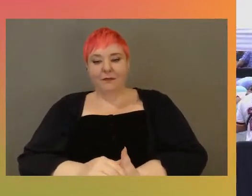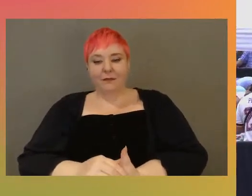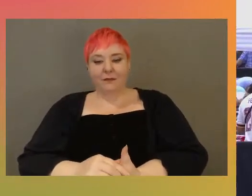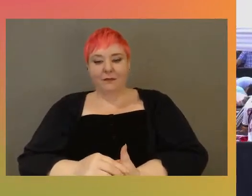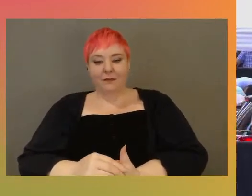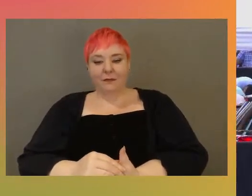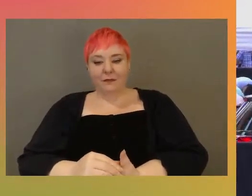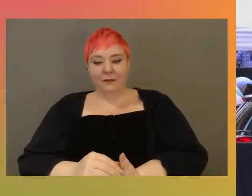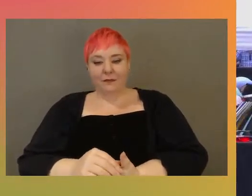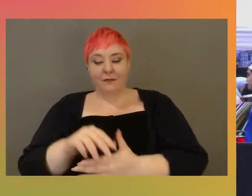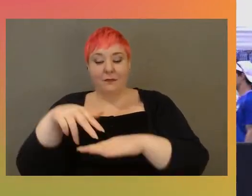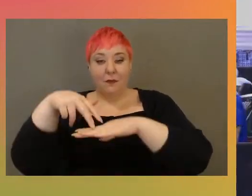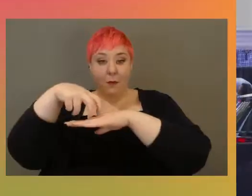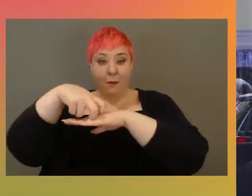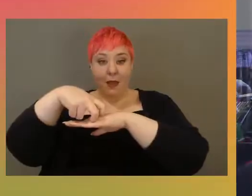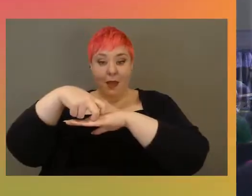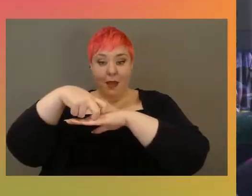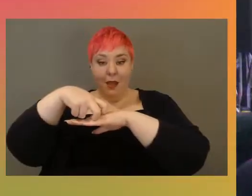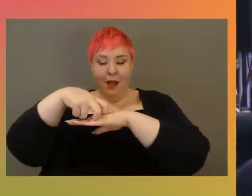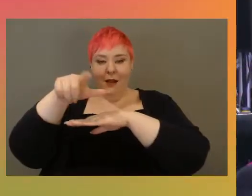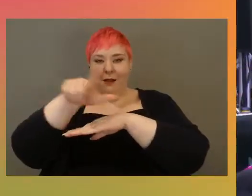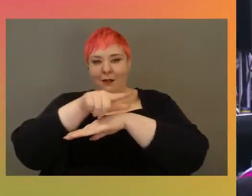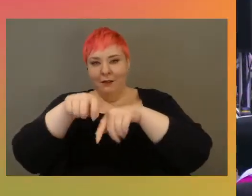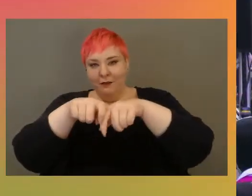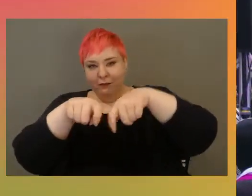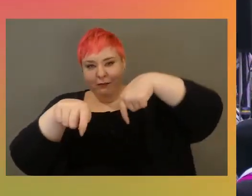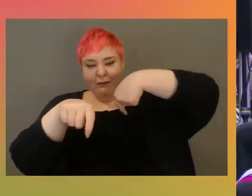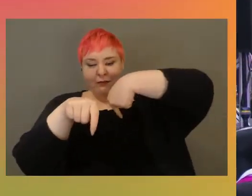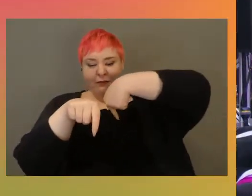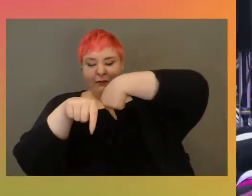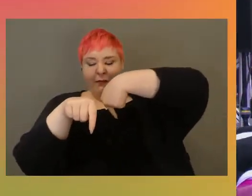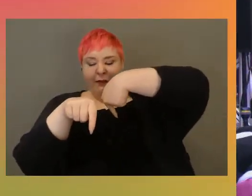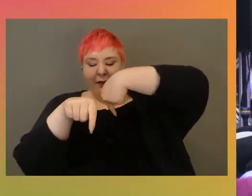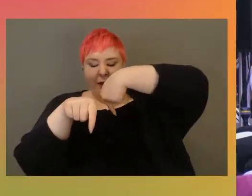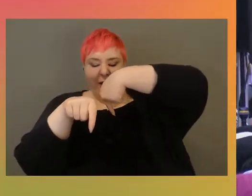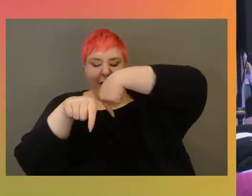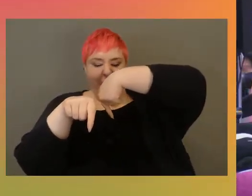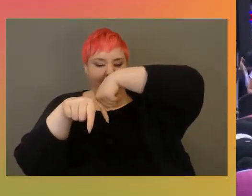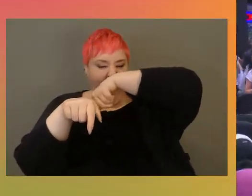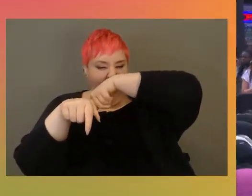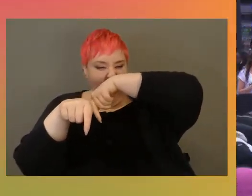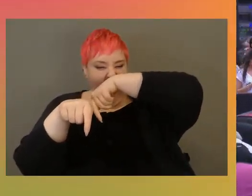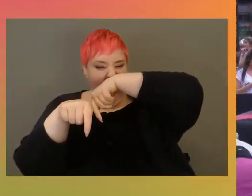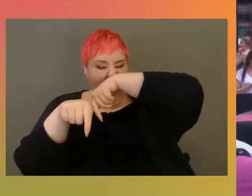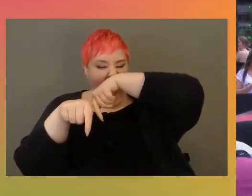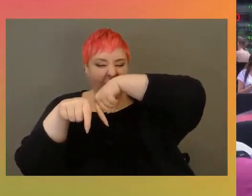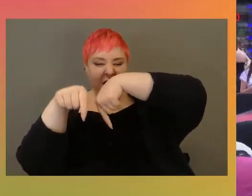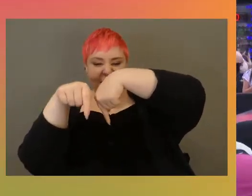SWAN DIVE FORWARD, STANDING